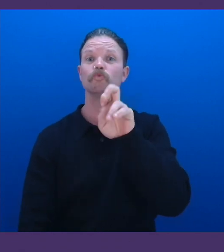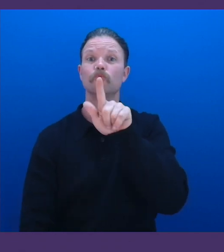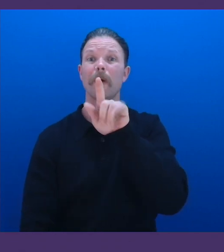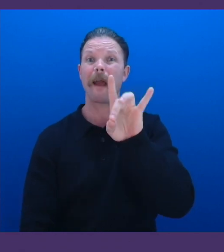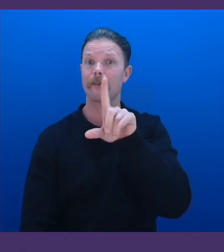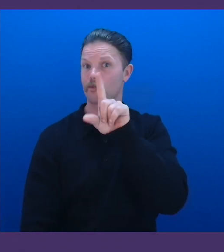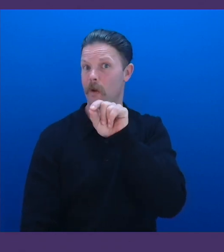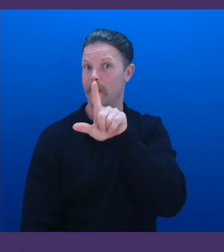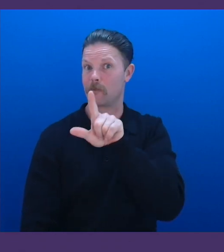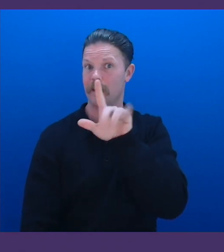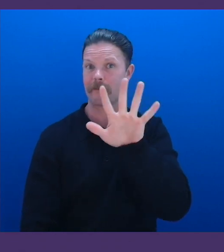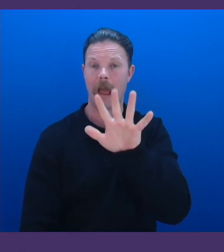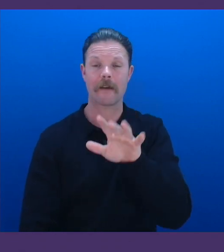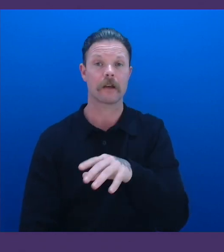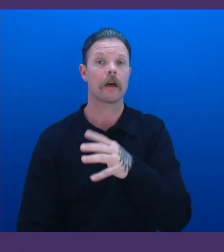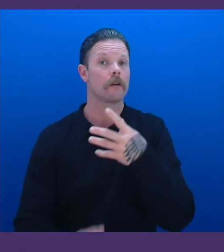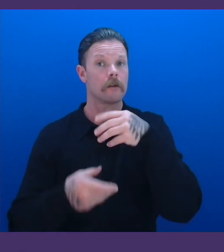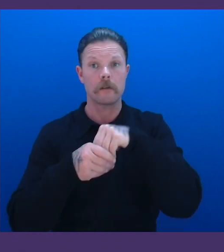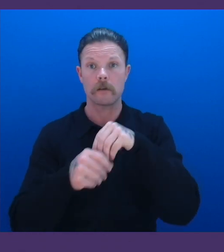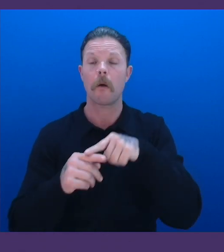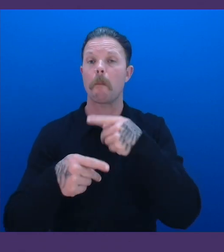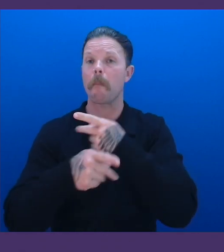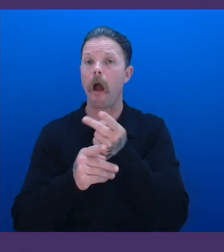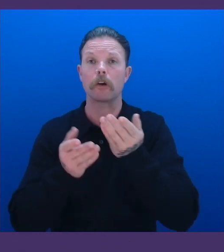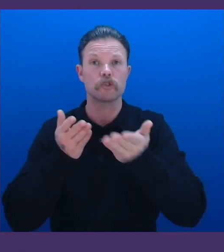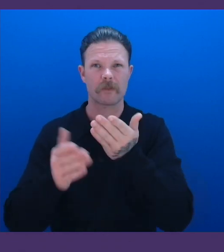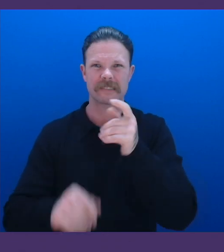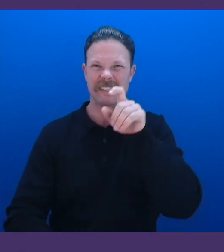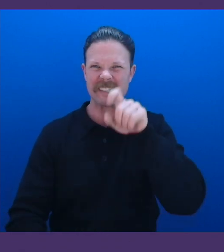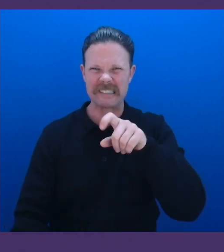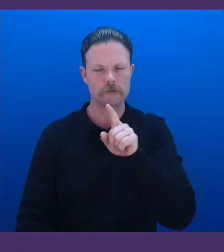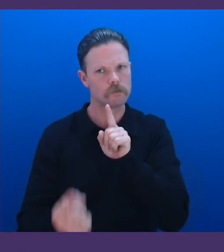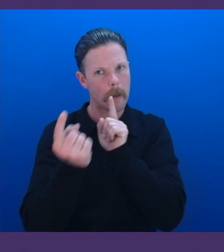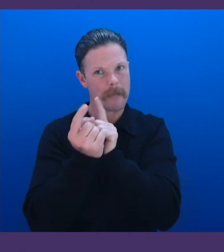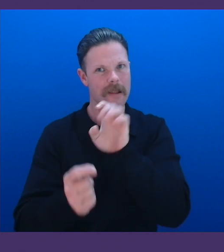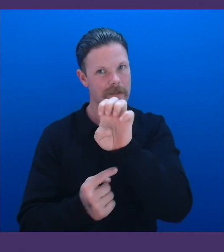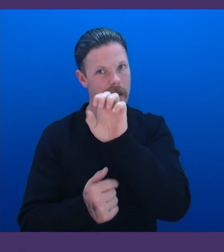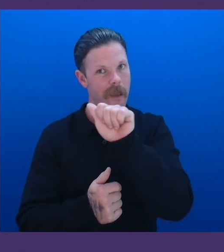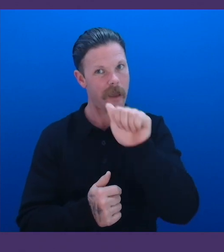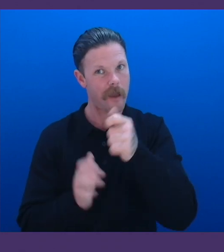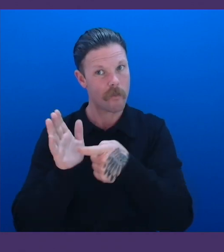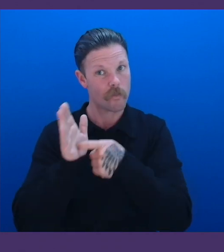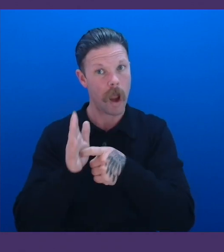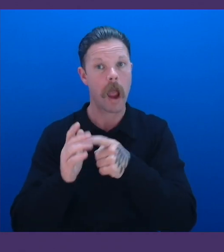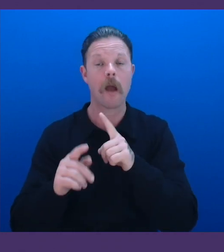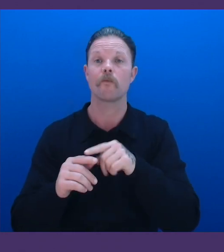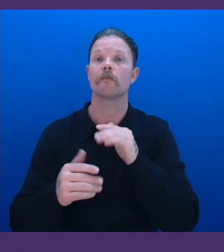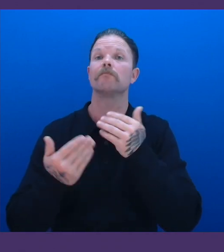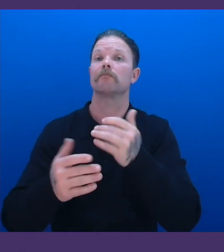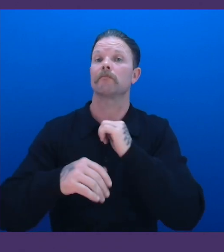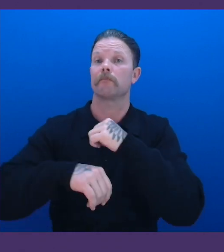in scope products and services need to meet EAA requirements in order to be placed on the EU market.